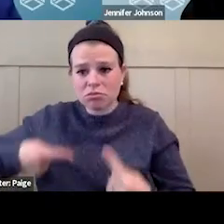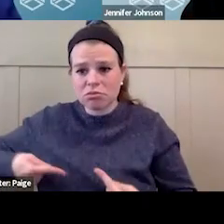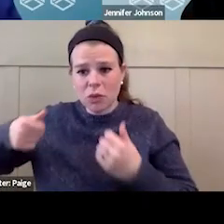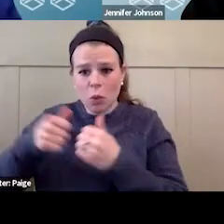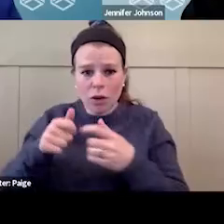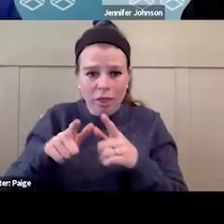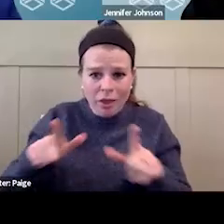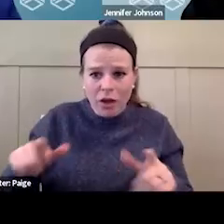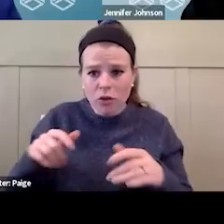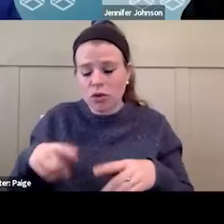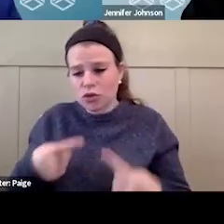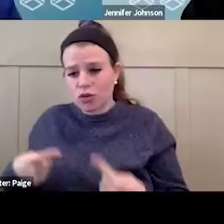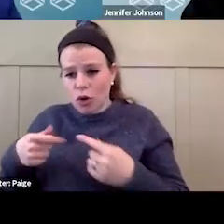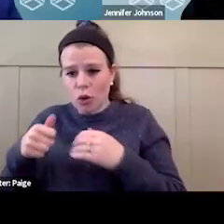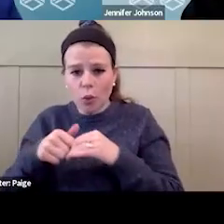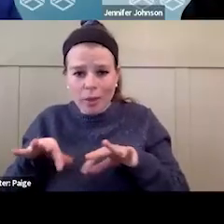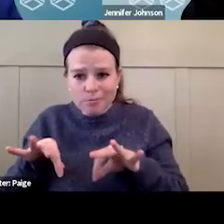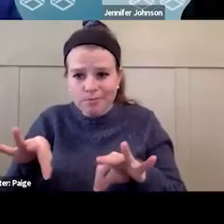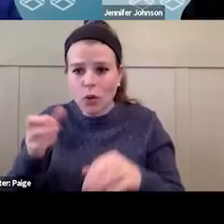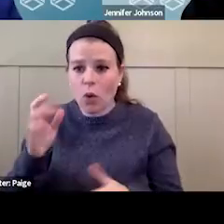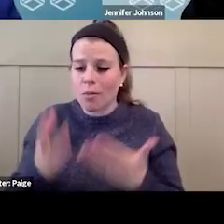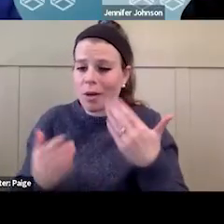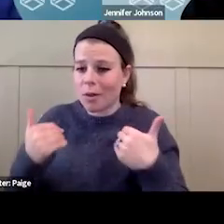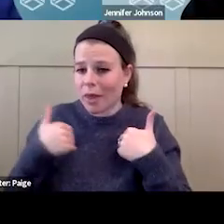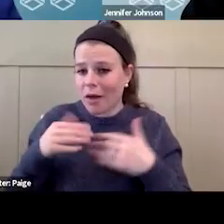have problems there or may be dyslexic, have learning disabilities.